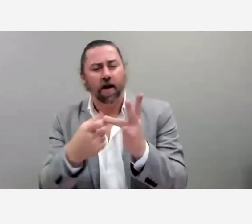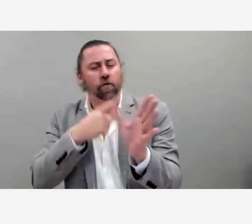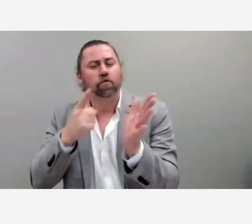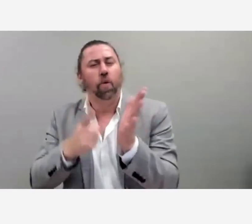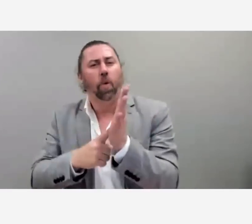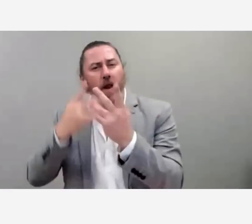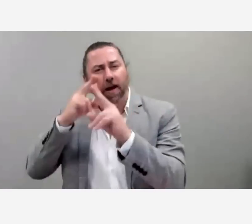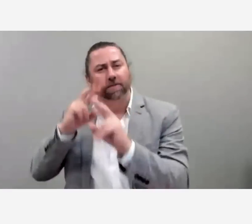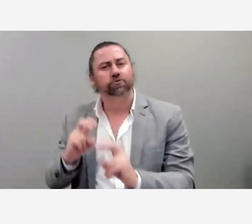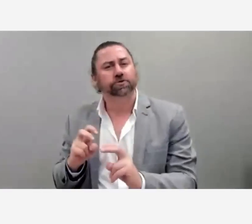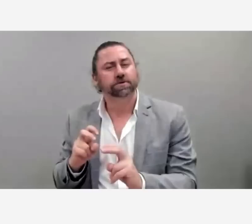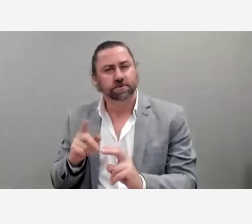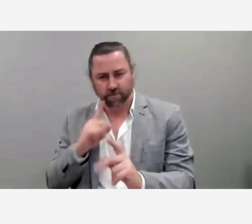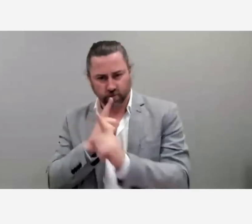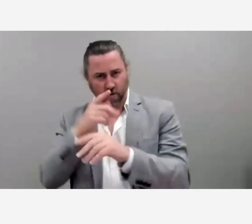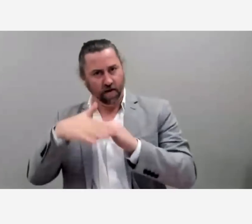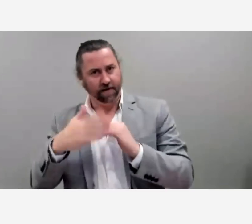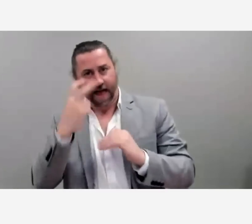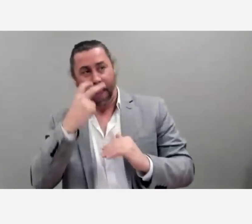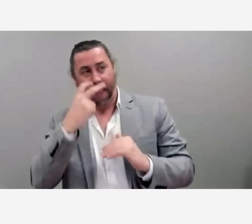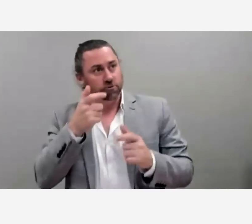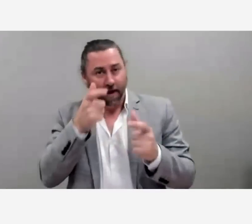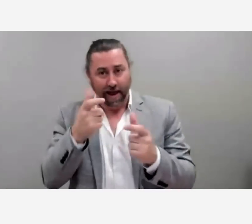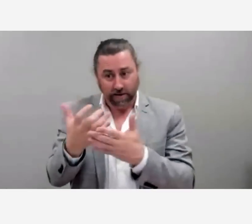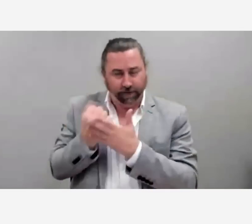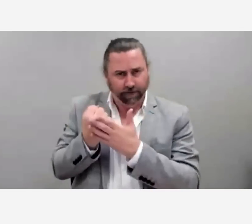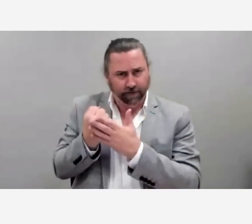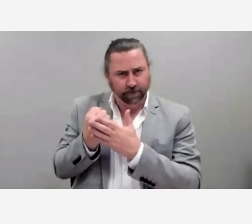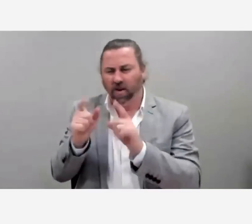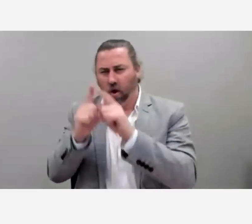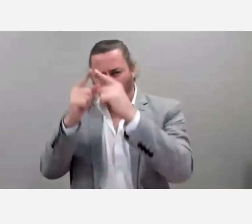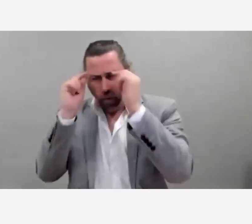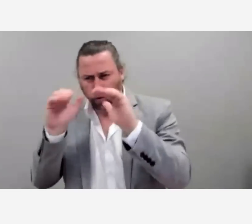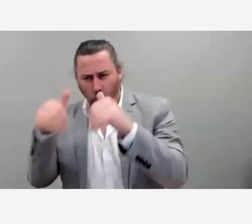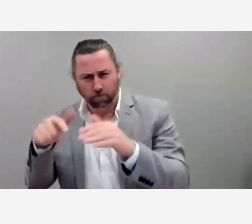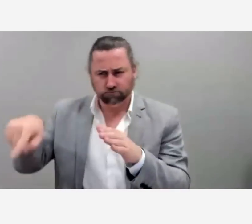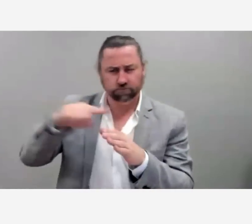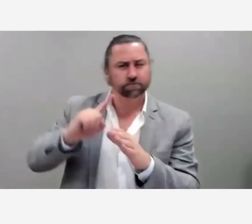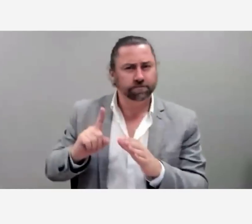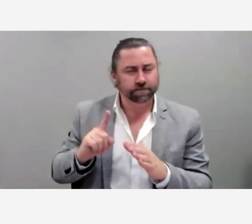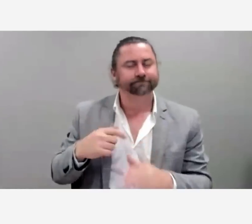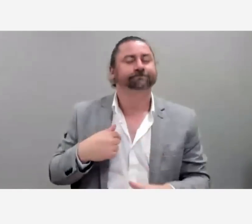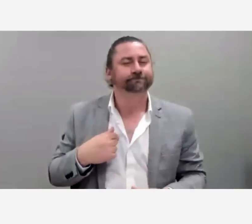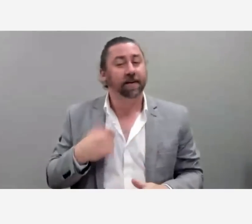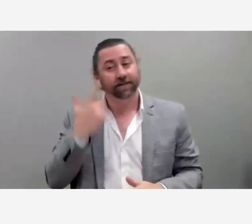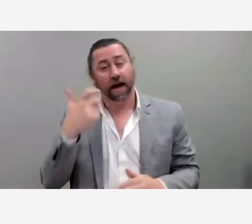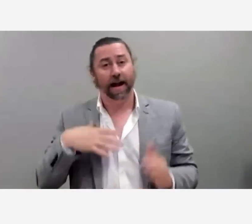safety report challenges us to create a better aged care service and a better standard of care for older Australians.